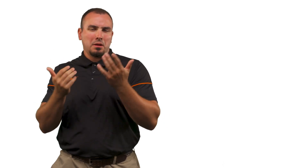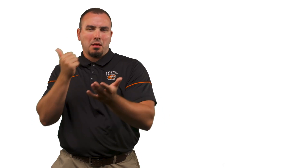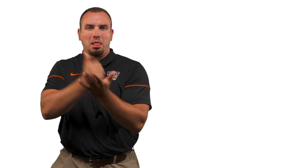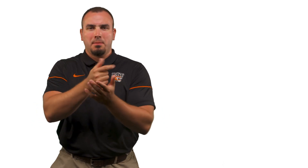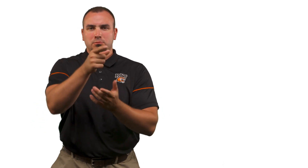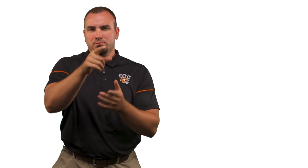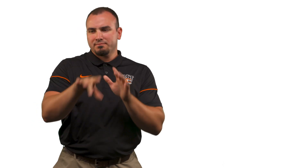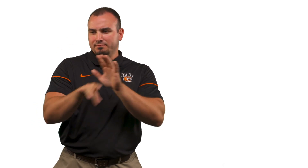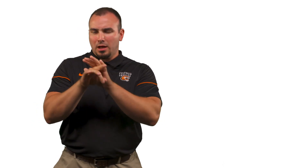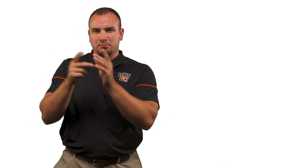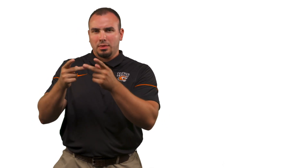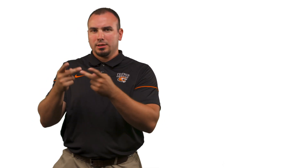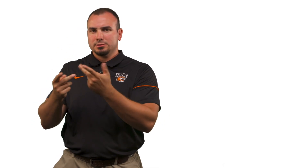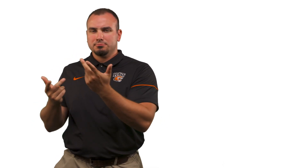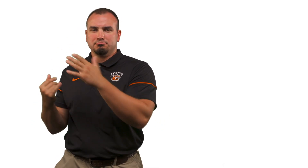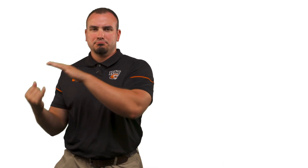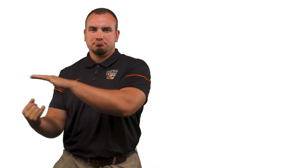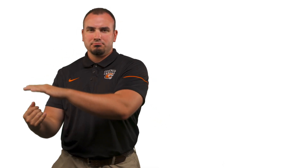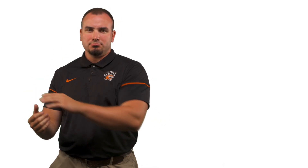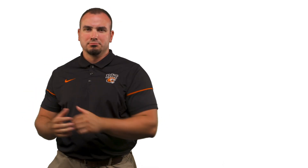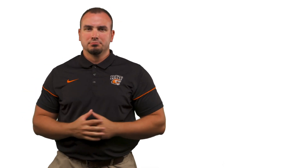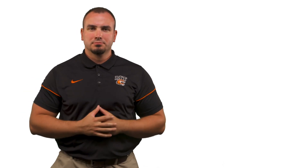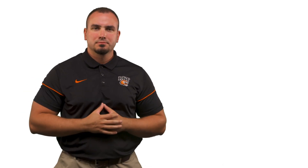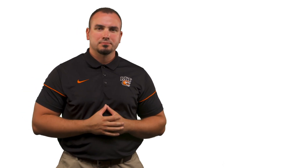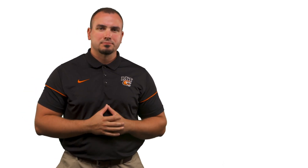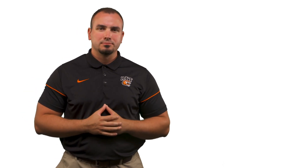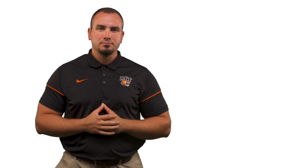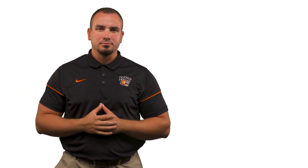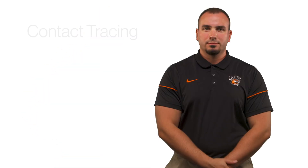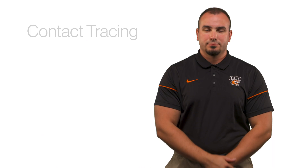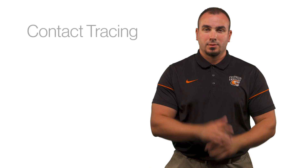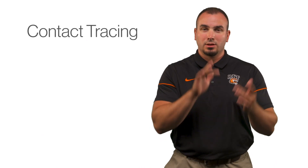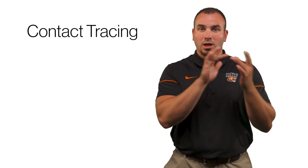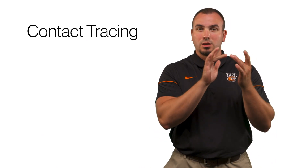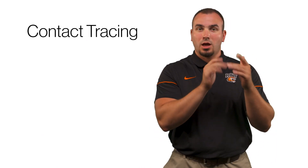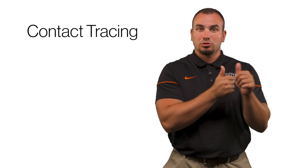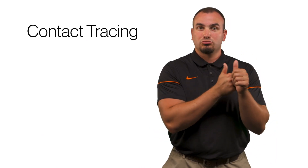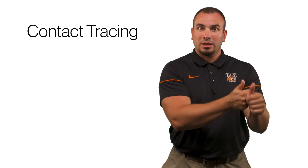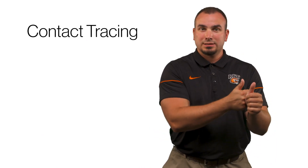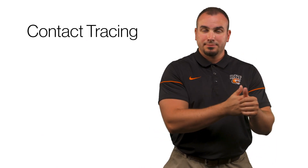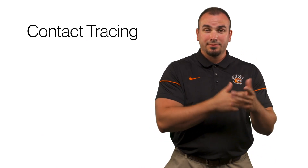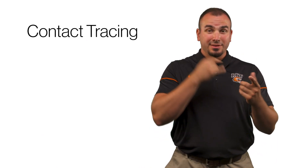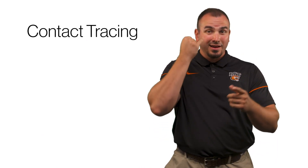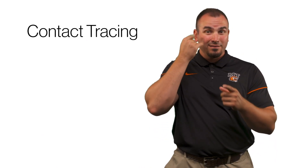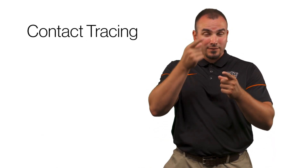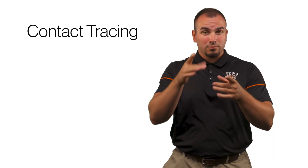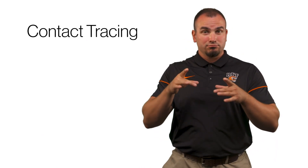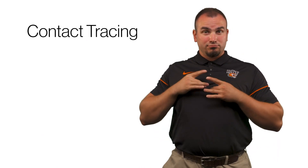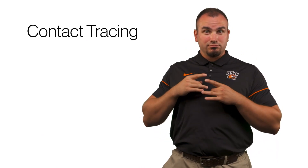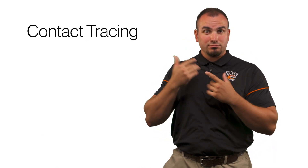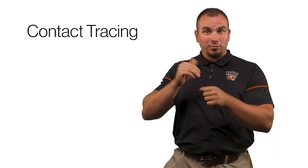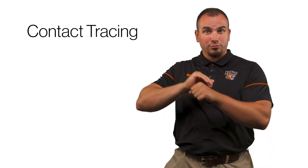may be able to assist you in securing such a place. Contact Tracing